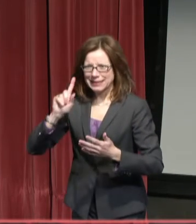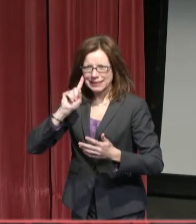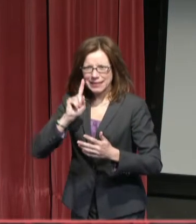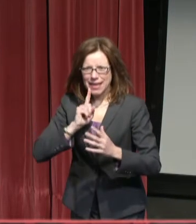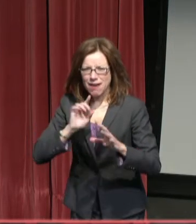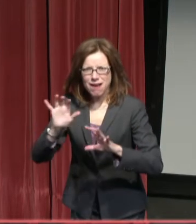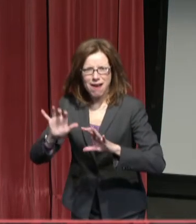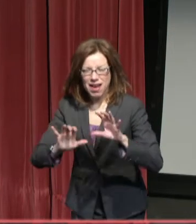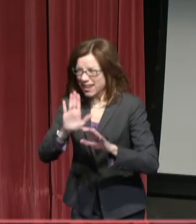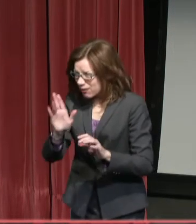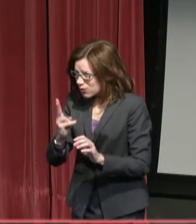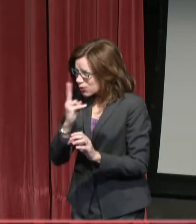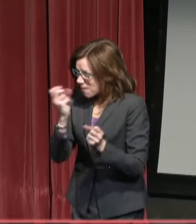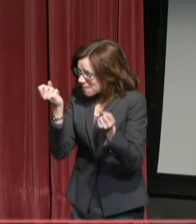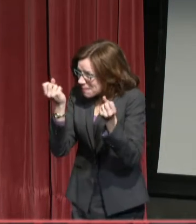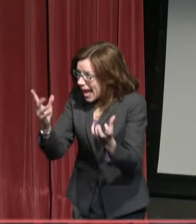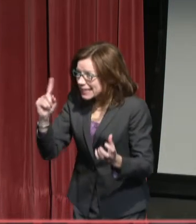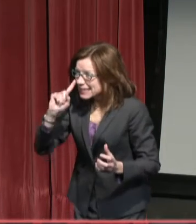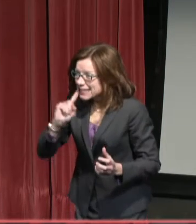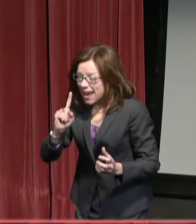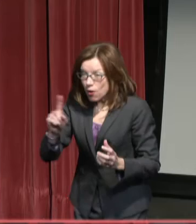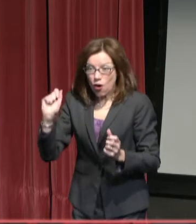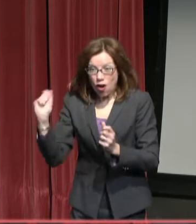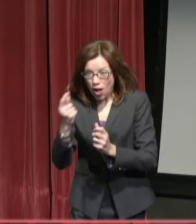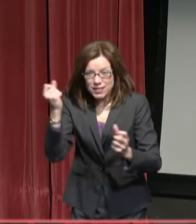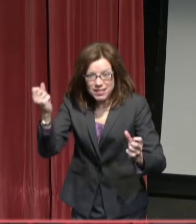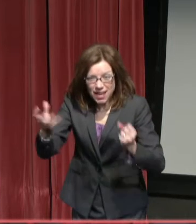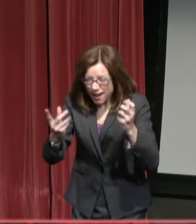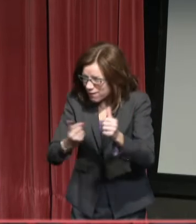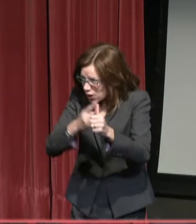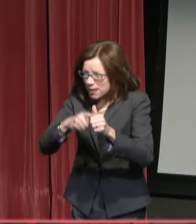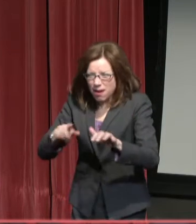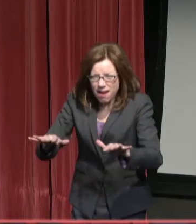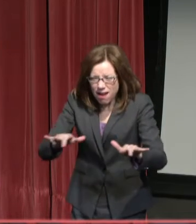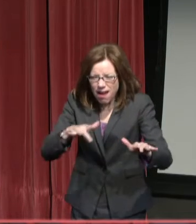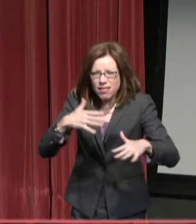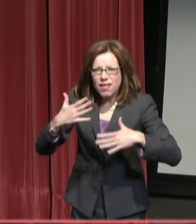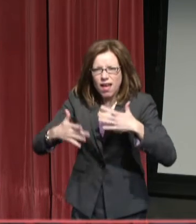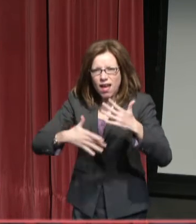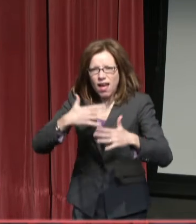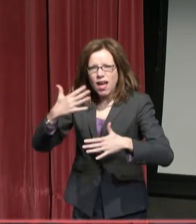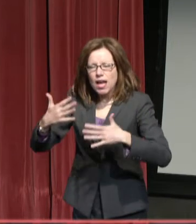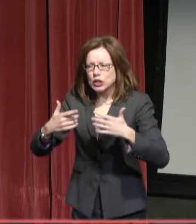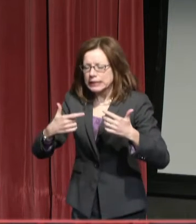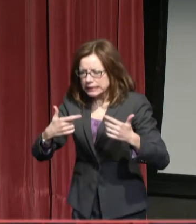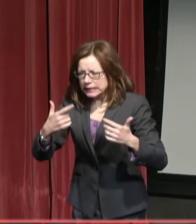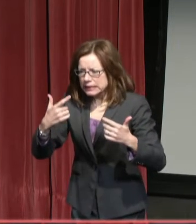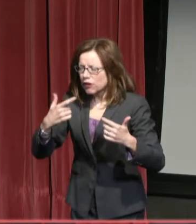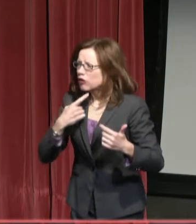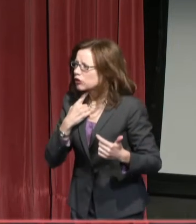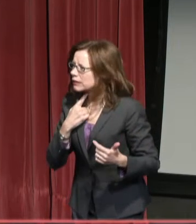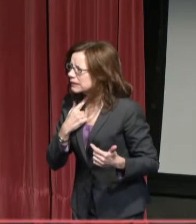and she'd never seen so many Deaf people all signing away. But then after a while, she got a bit thirsty and she wanted